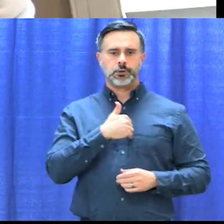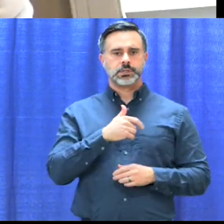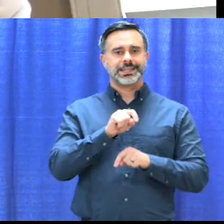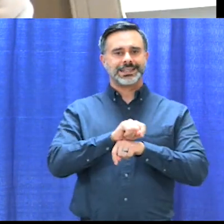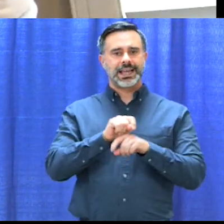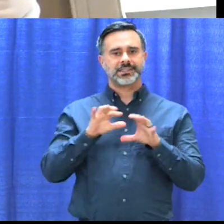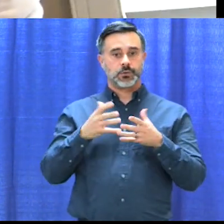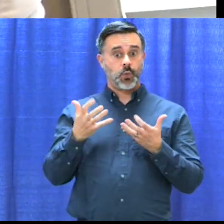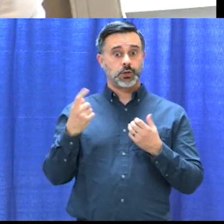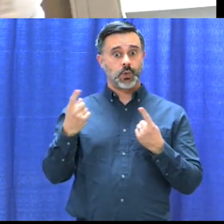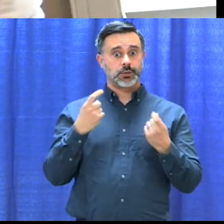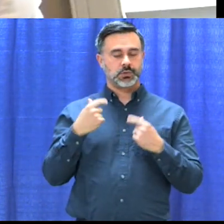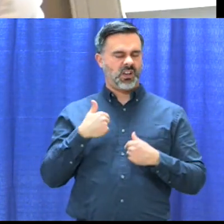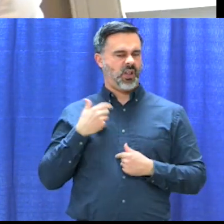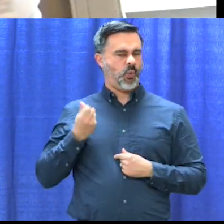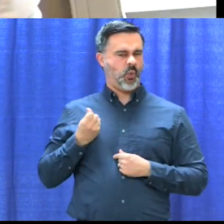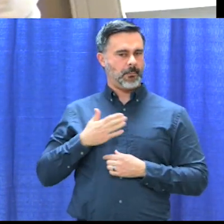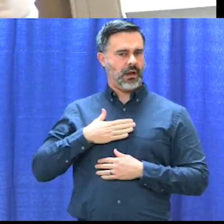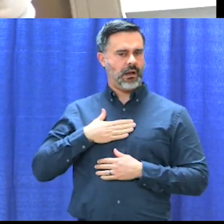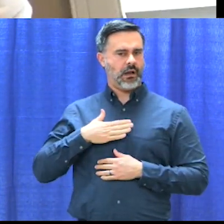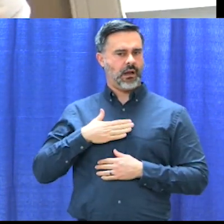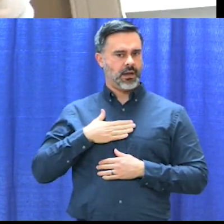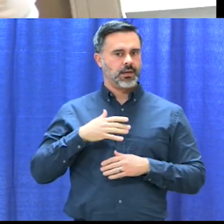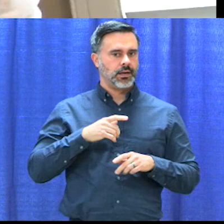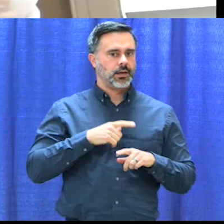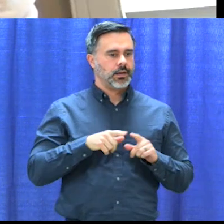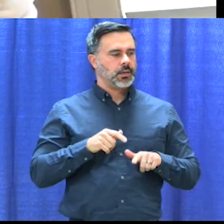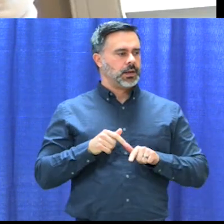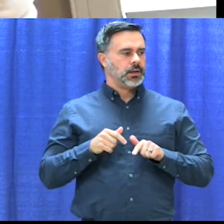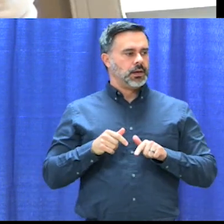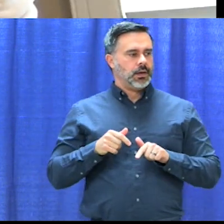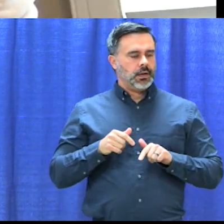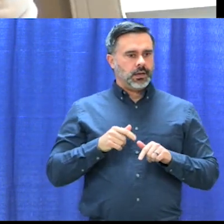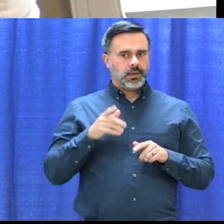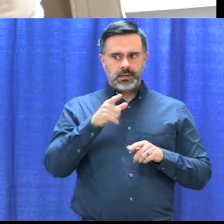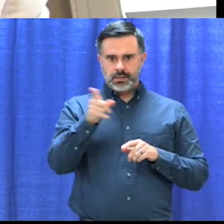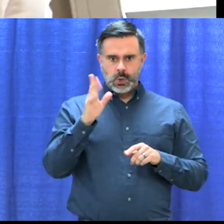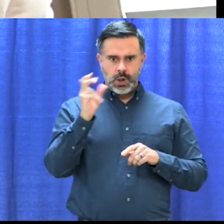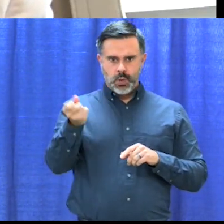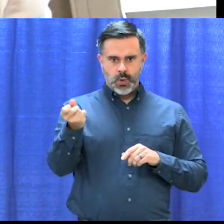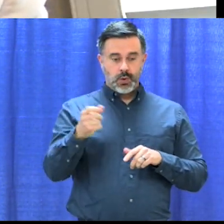I will hold my questions and we will move on to our next representative company which is Verizon.